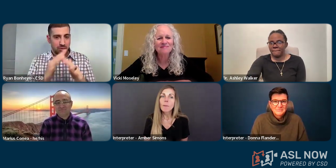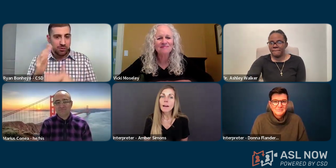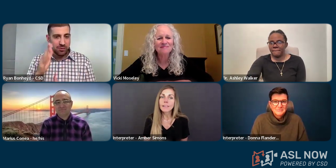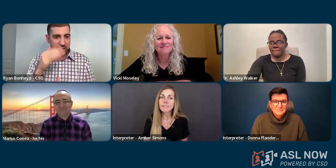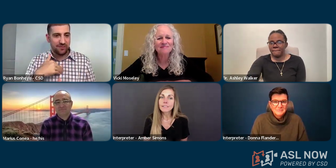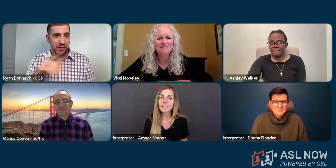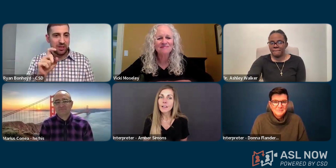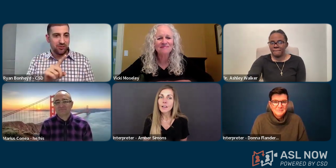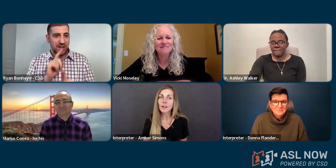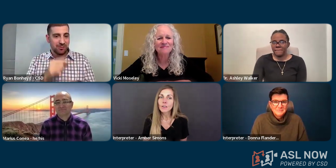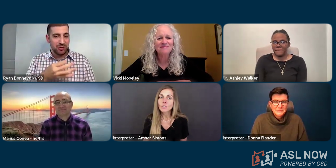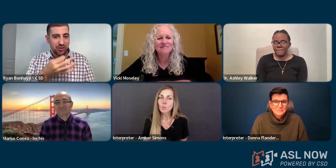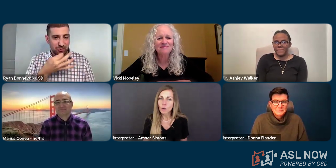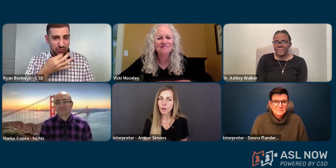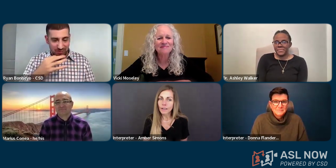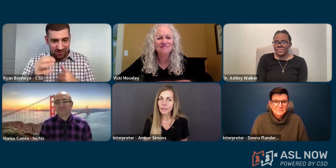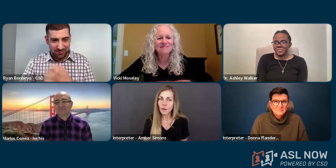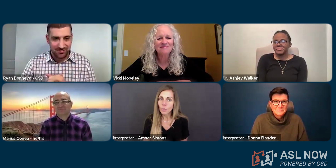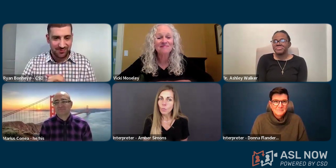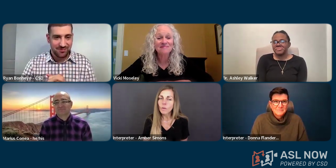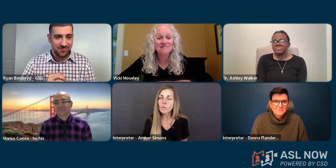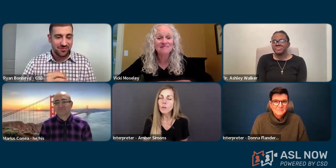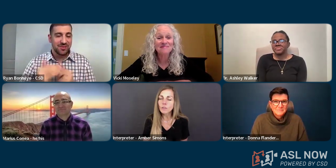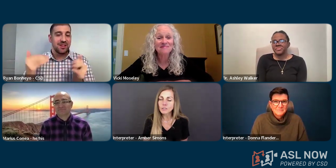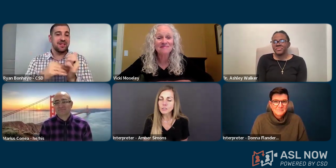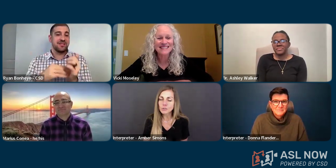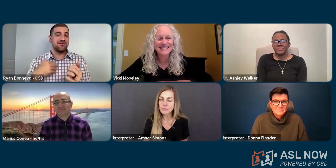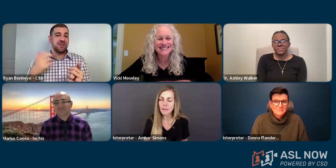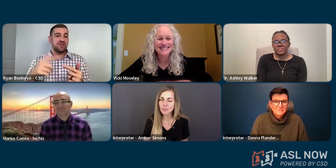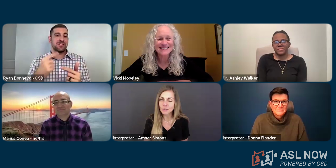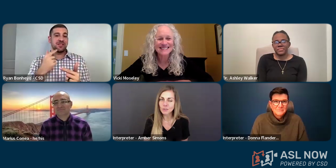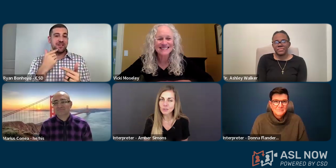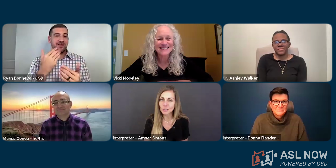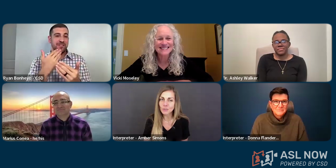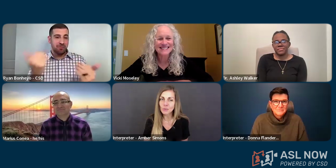But don't worry, we will get you some answers soon.